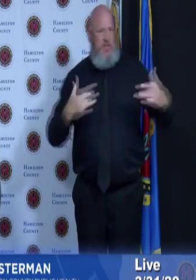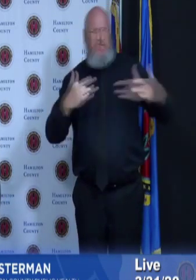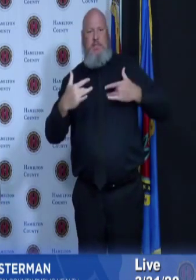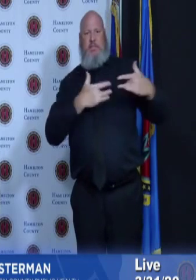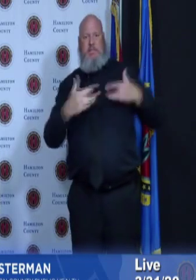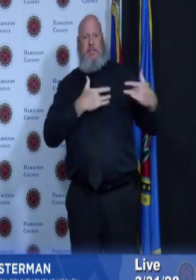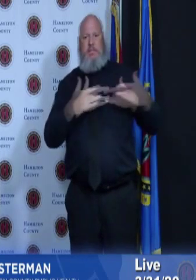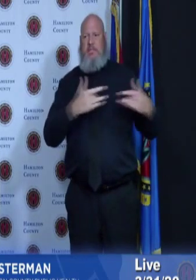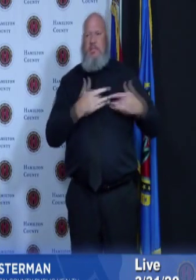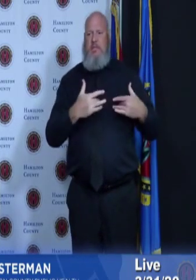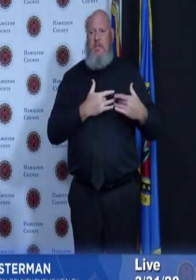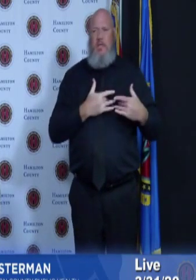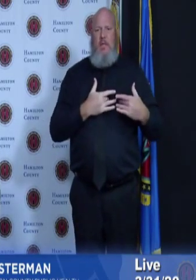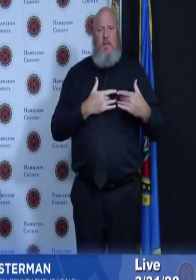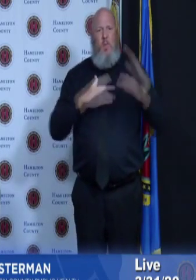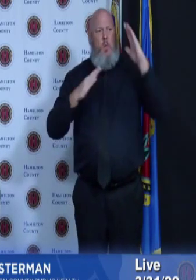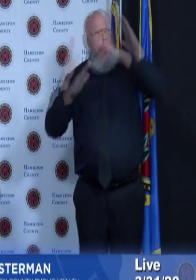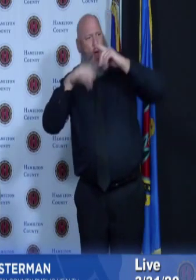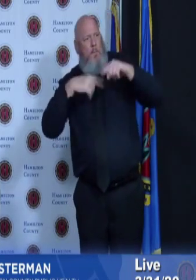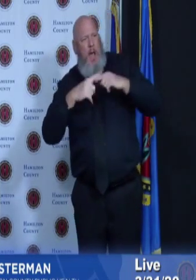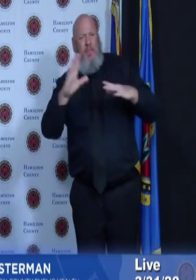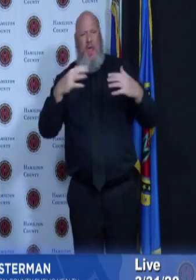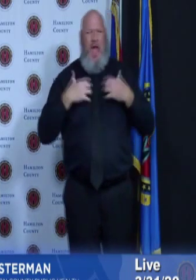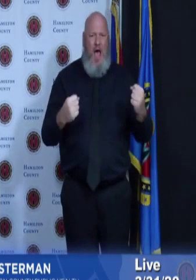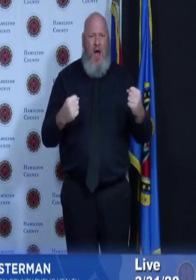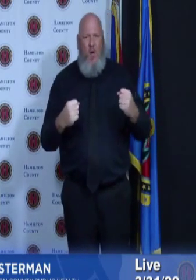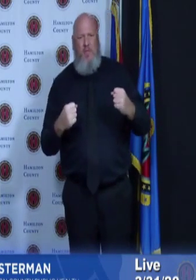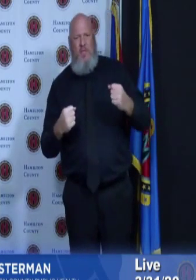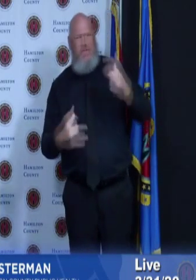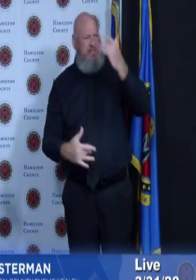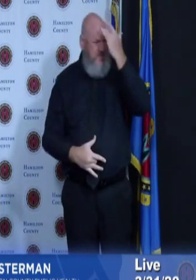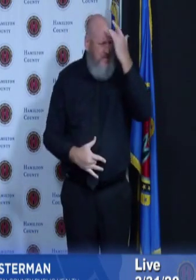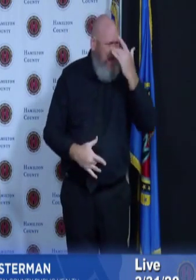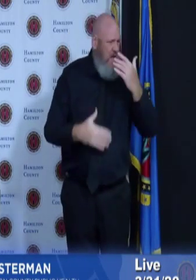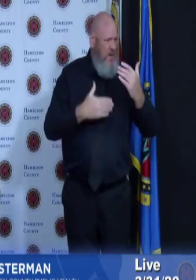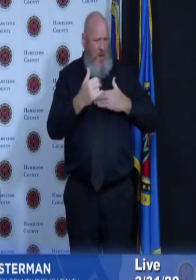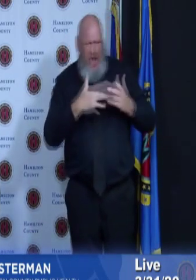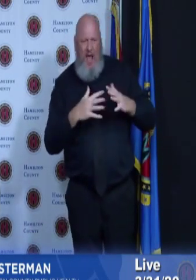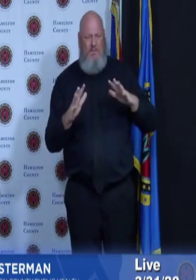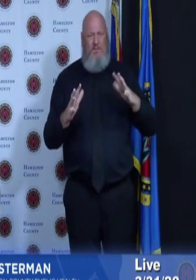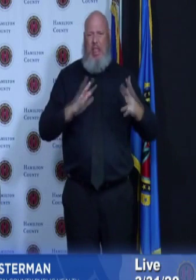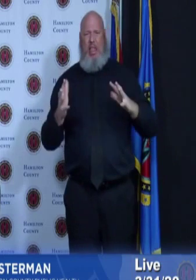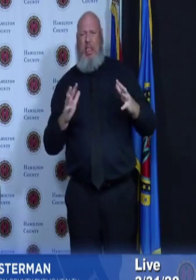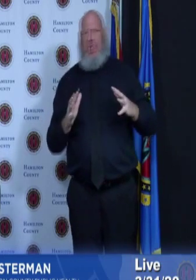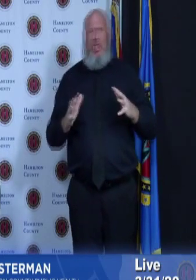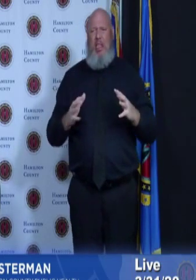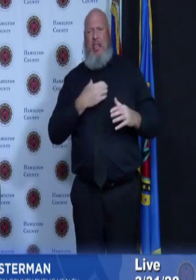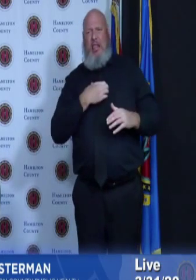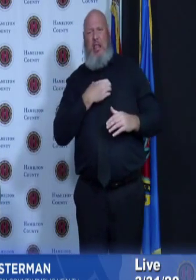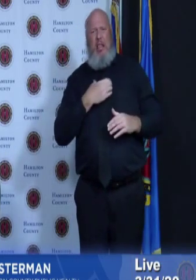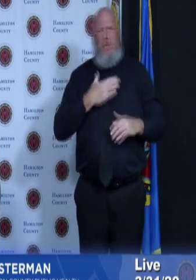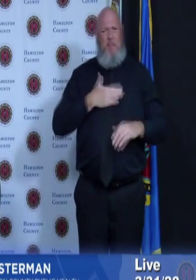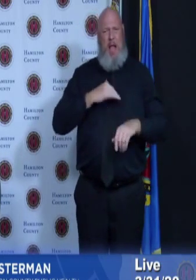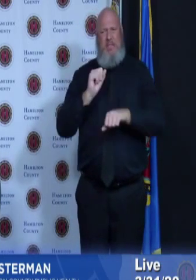concerned about their health and arguing that their job is not an essential business and why are they being required to go to work so you know it's a very